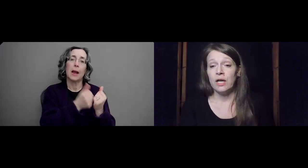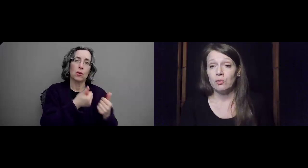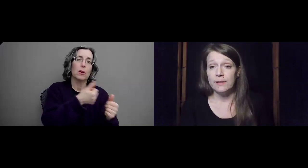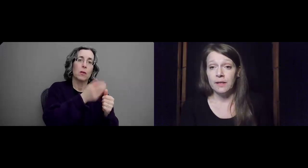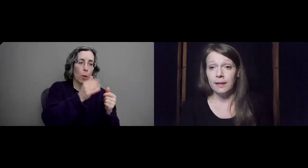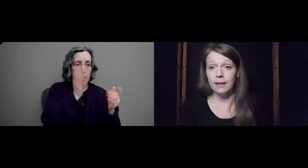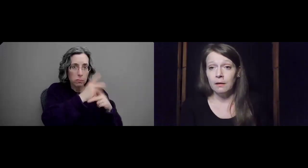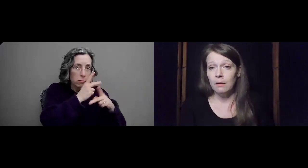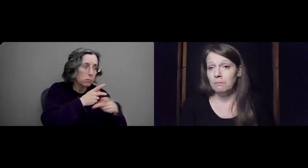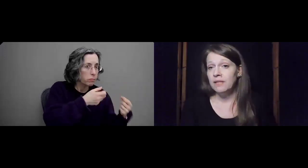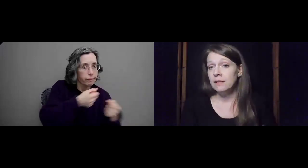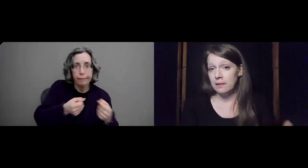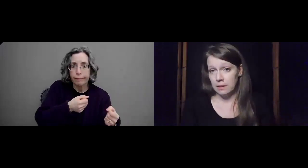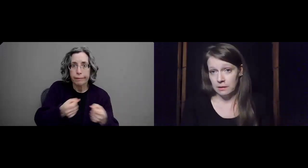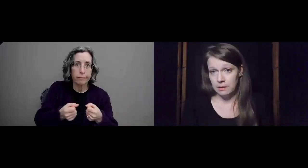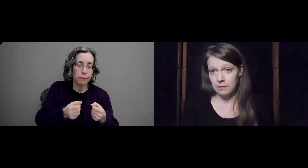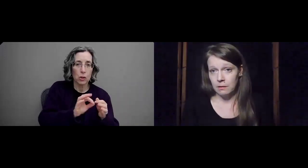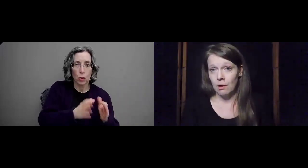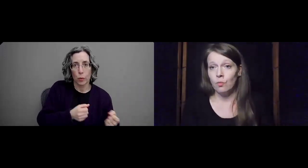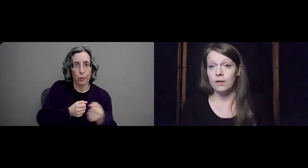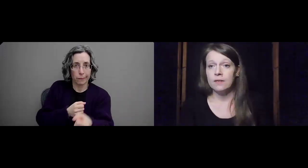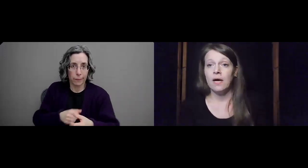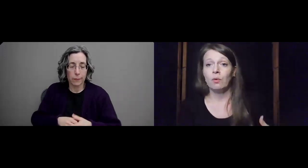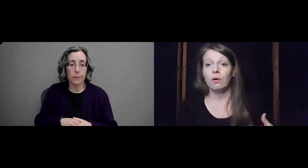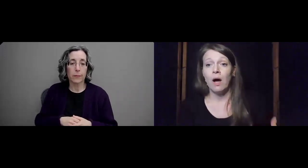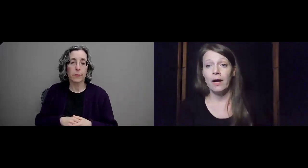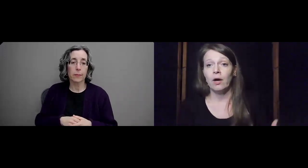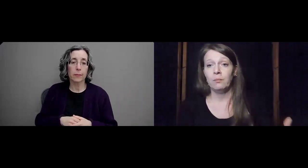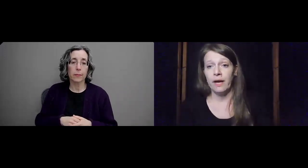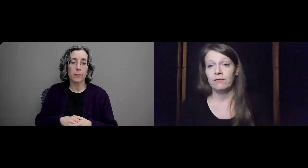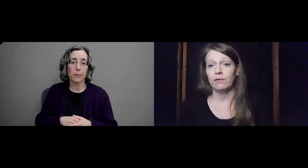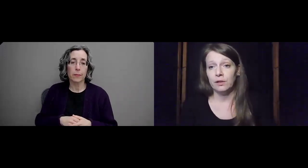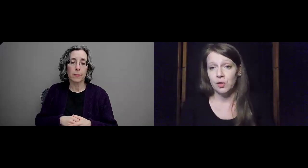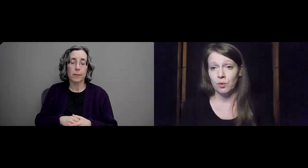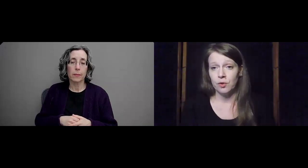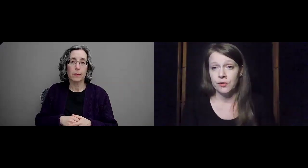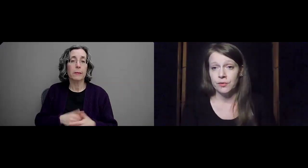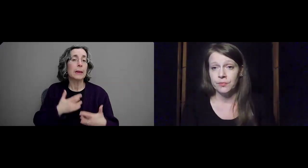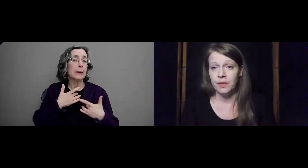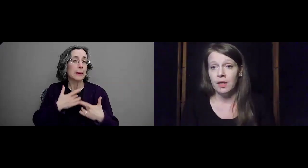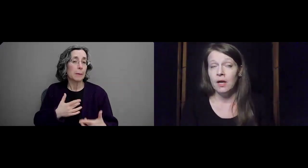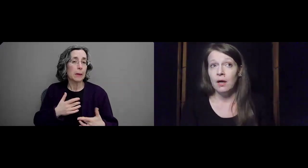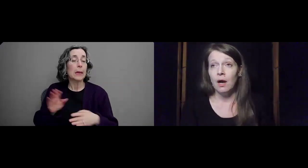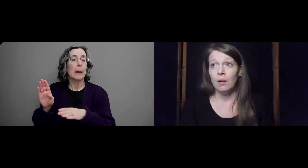might hire them through an interpreter referral agency. Generally speaking, businesses are the ones that